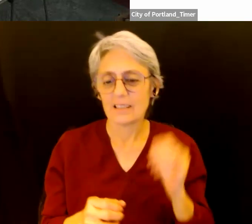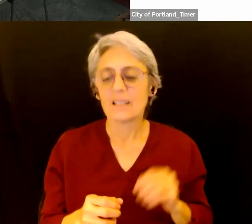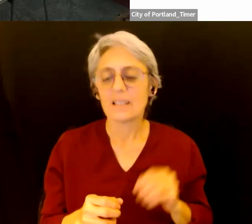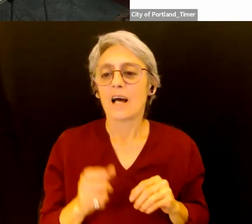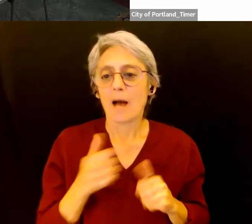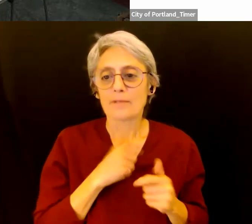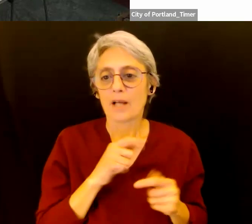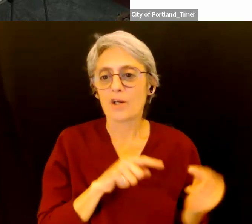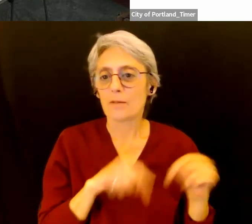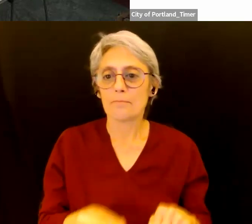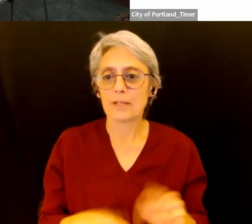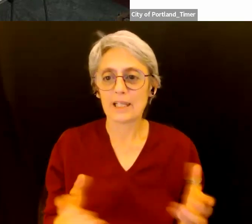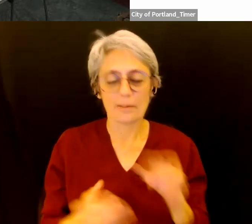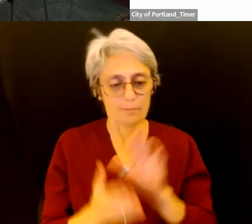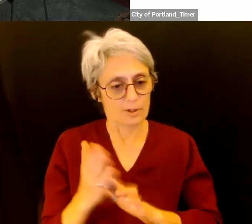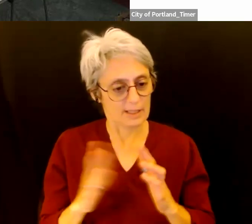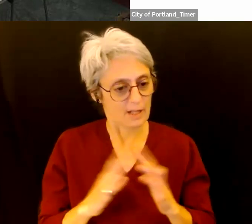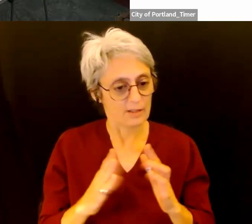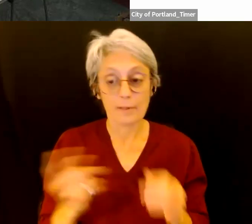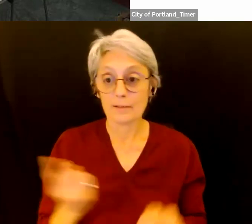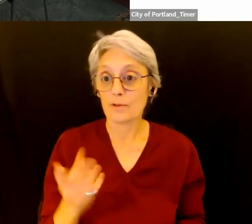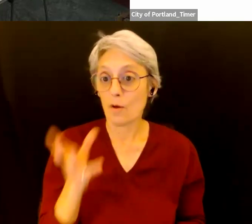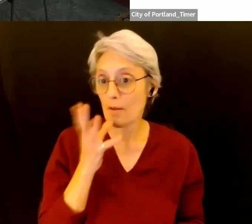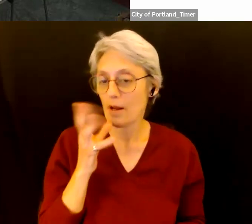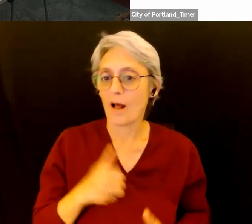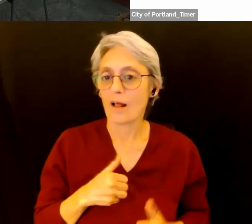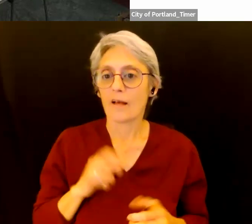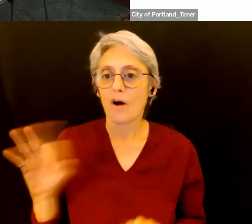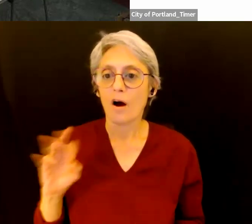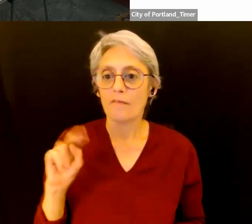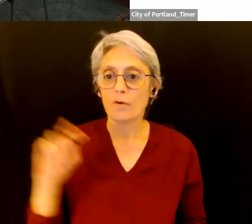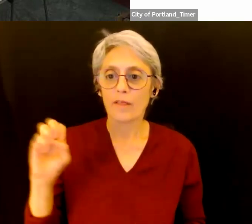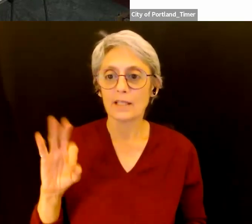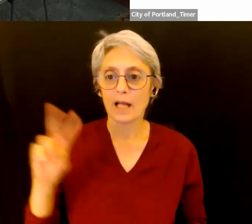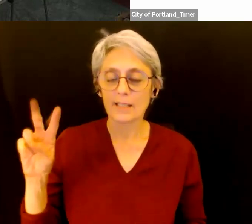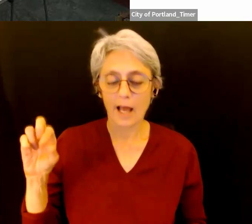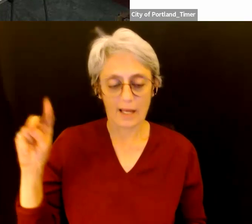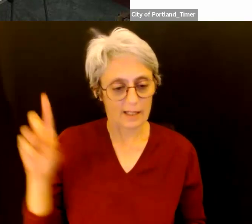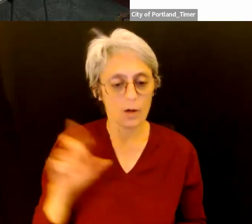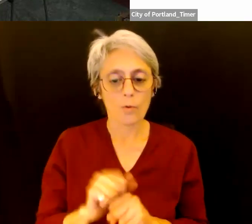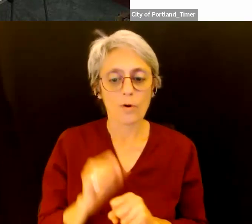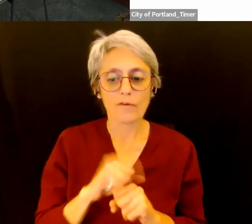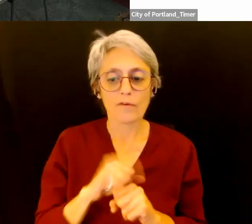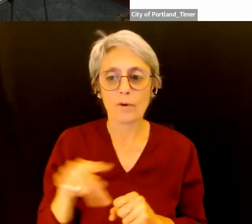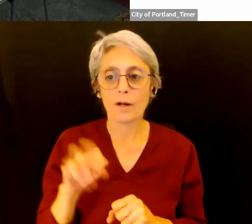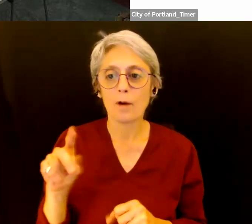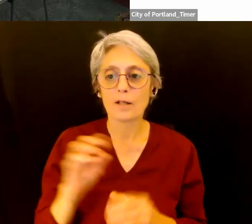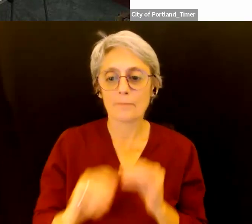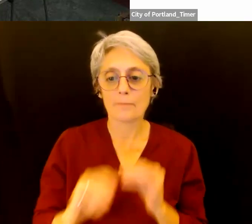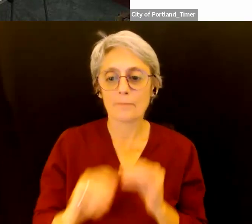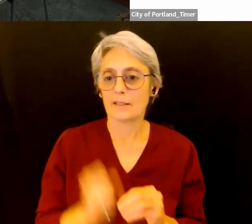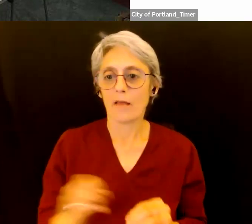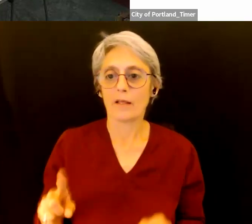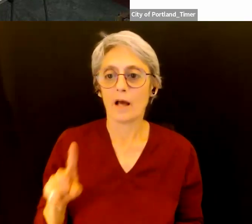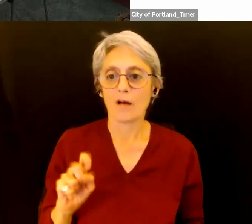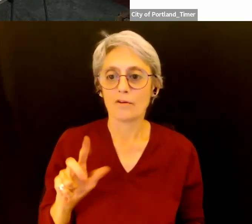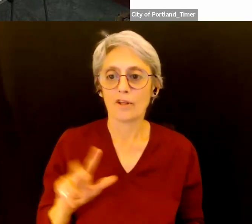It's because I'm a solo parent. I live off Northeast 92nd. I work for Portland Parks Maintenance on Southeast 136th.